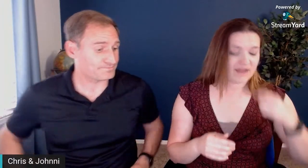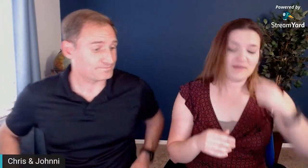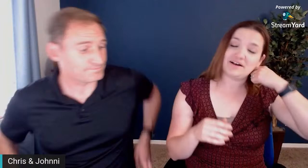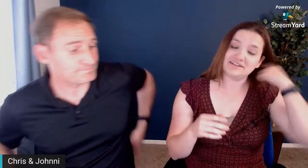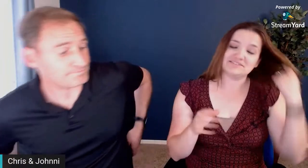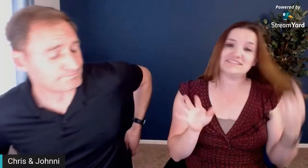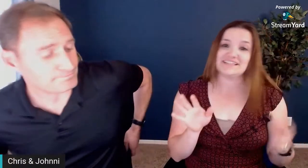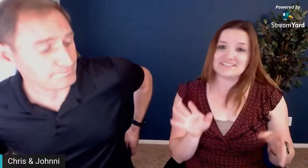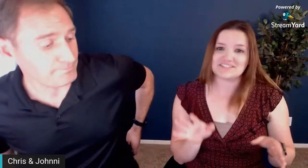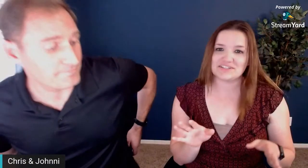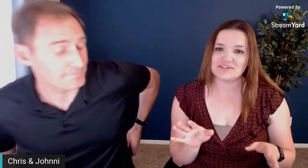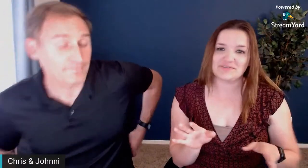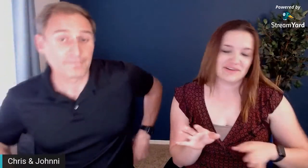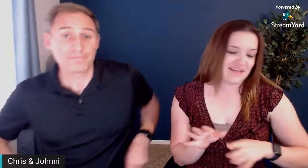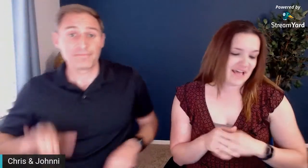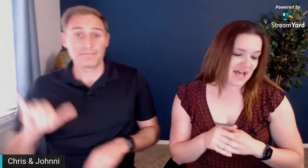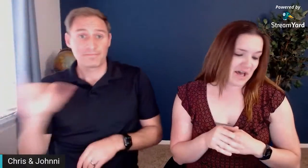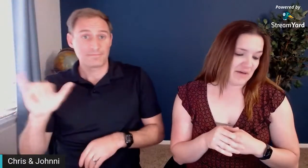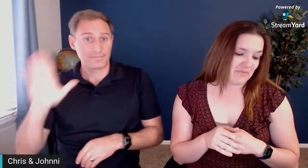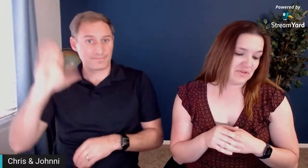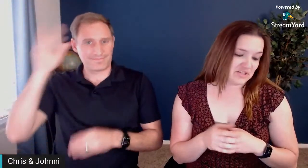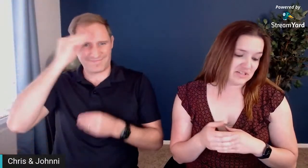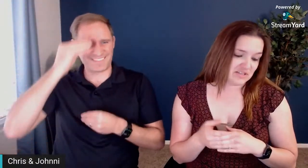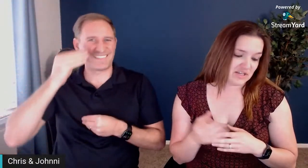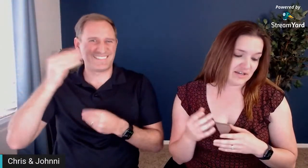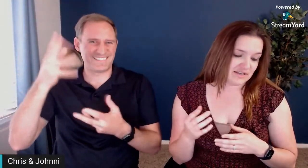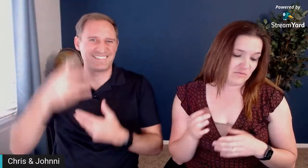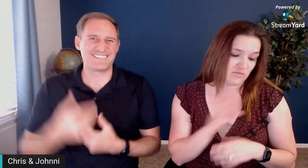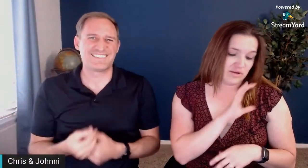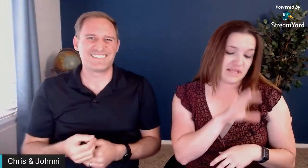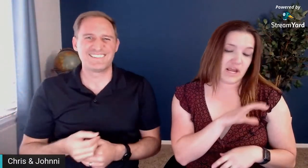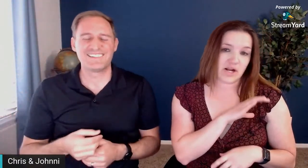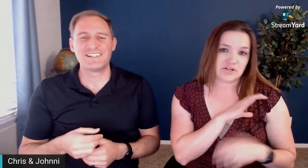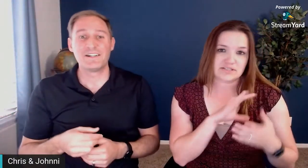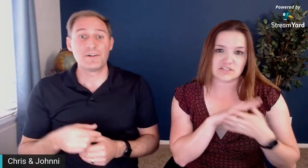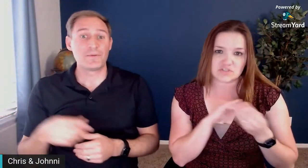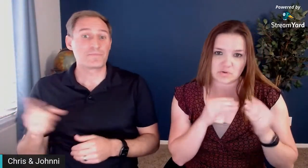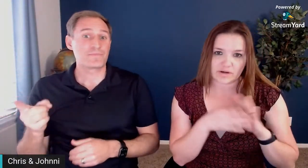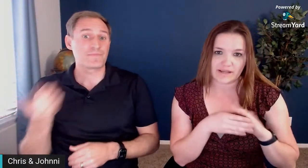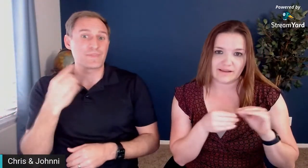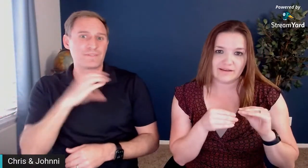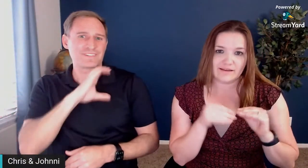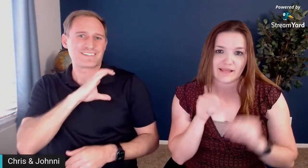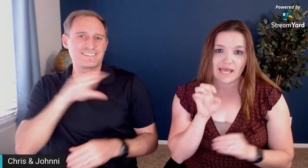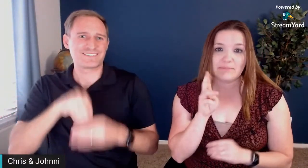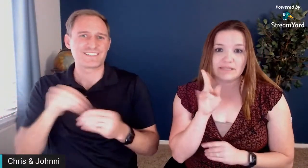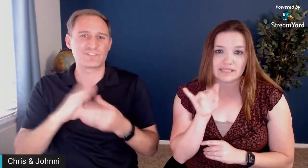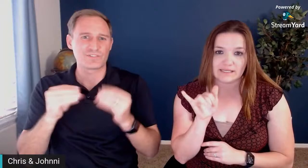and i'll also say this too um this the one of the characters in the story emily